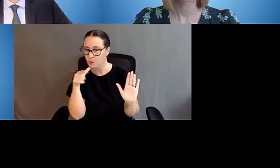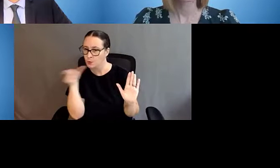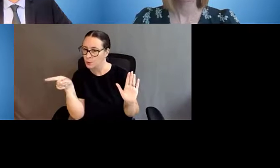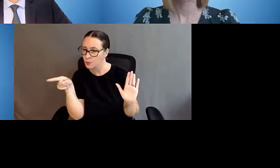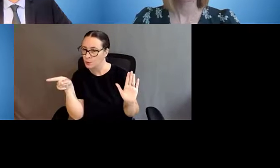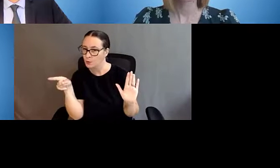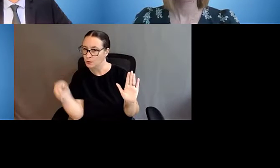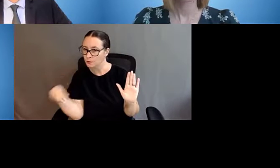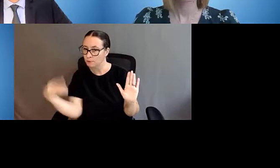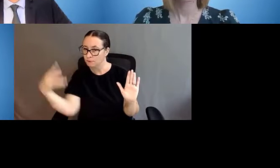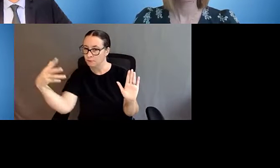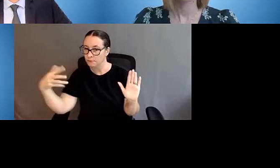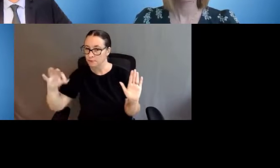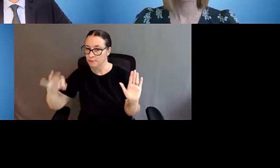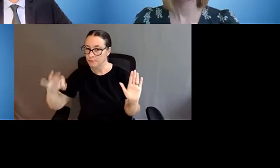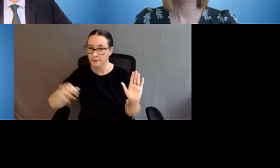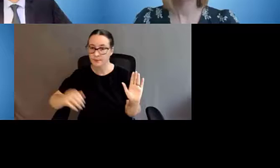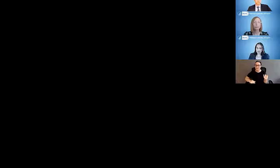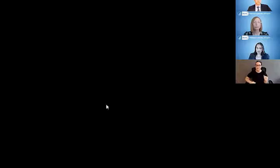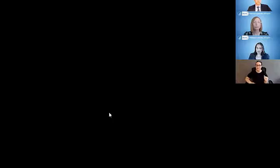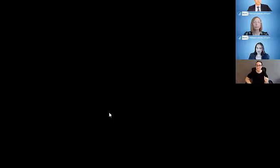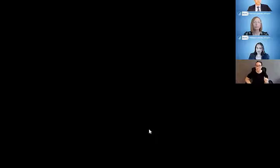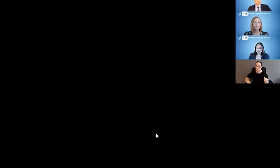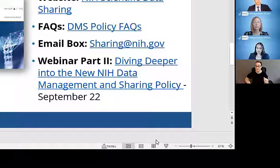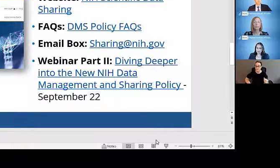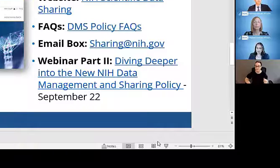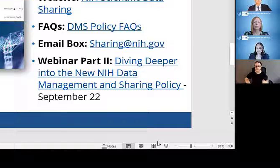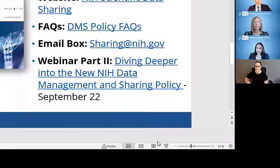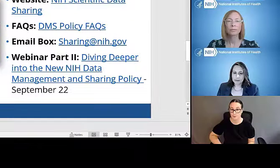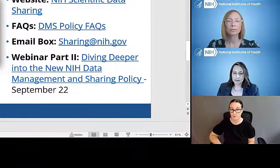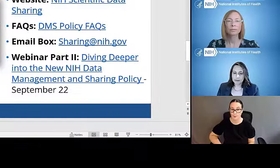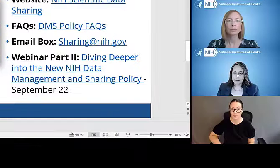That would be great. Thank you. Thank you. Thank you.